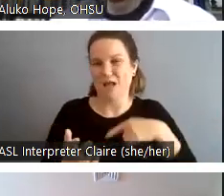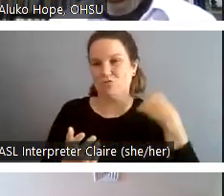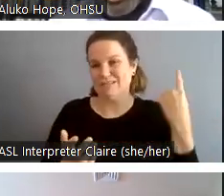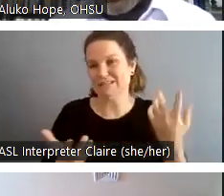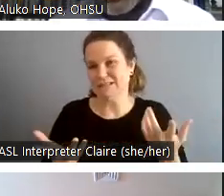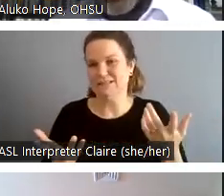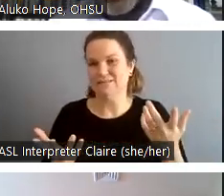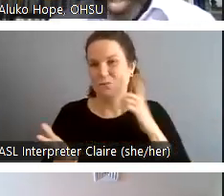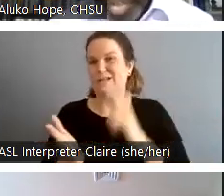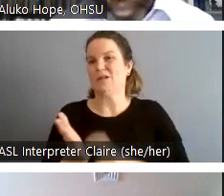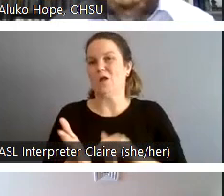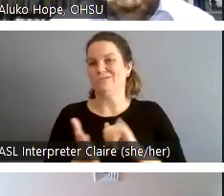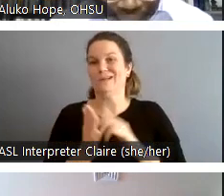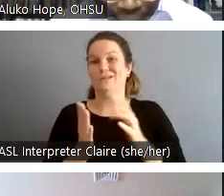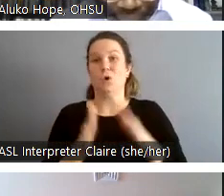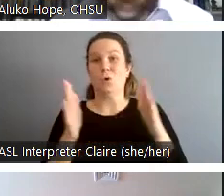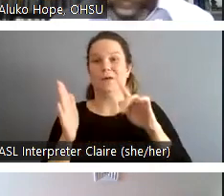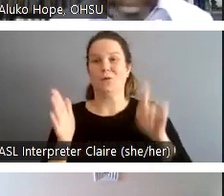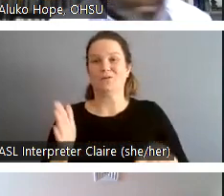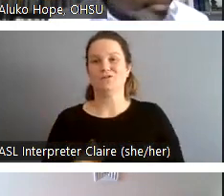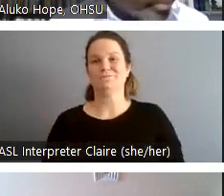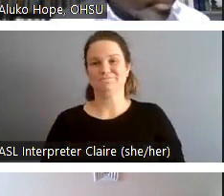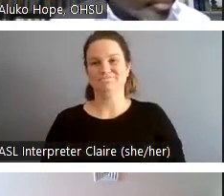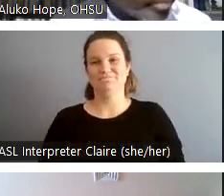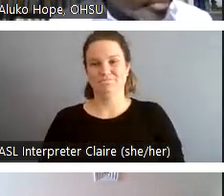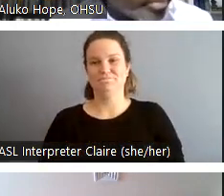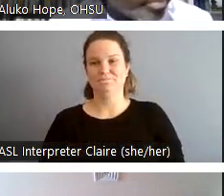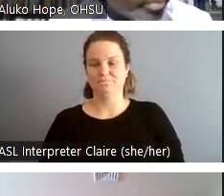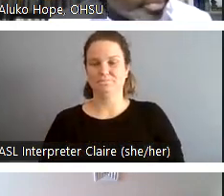should just acknowledge as an open question. Thank you.